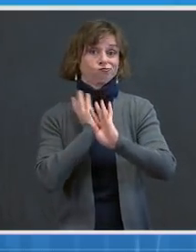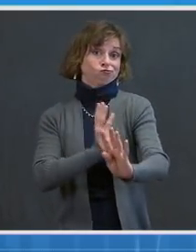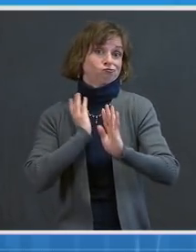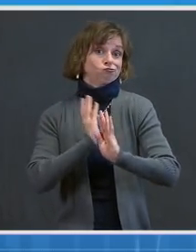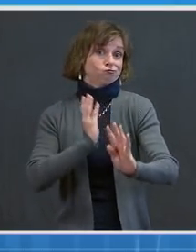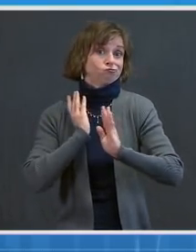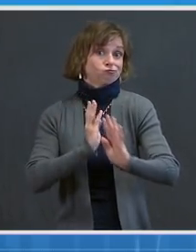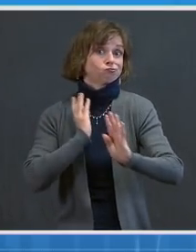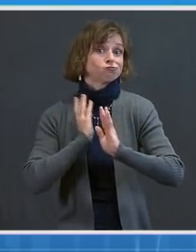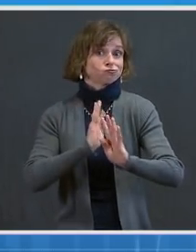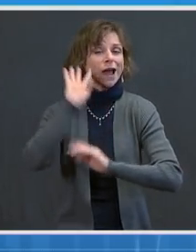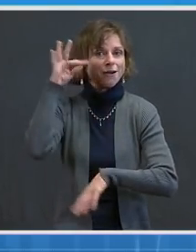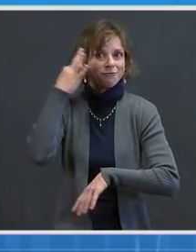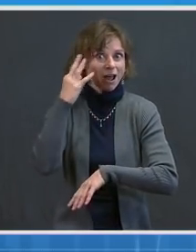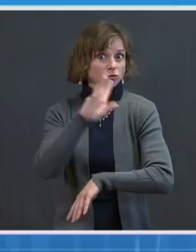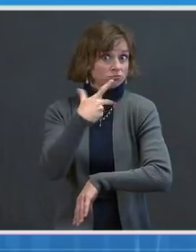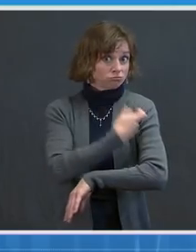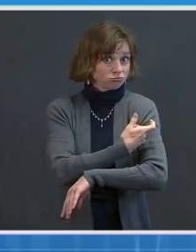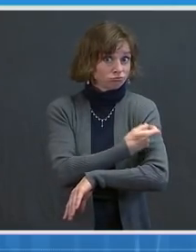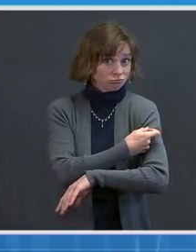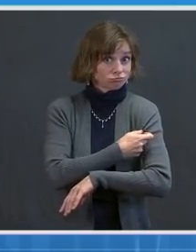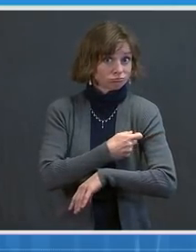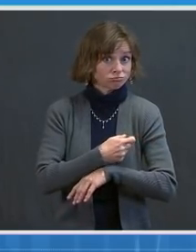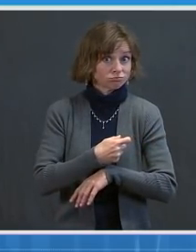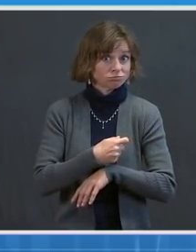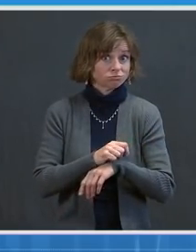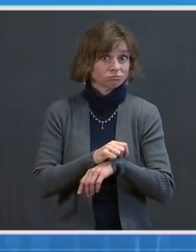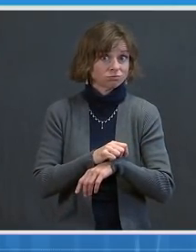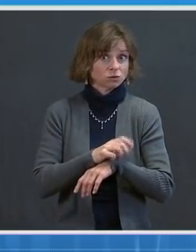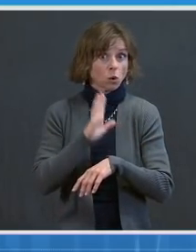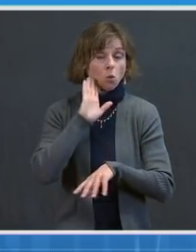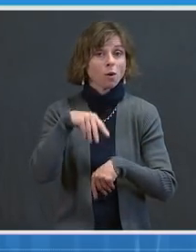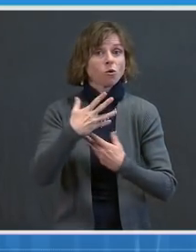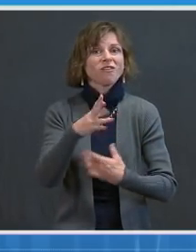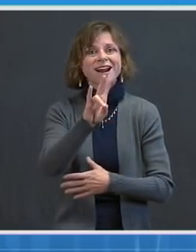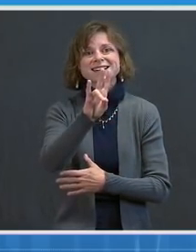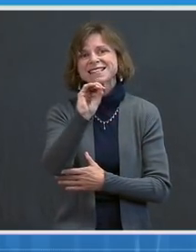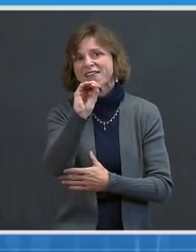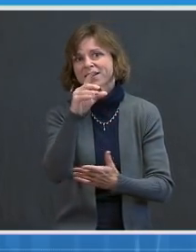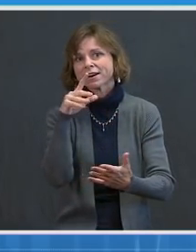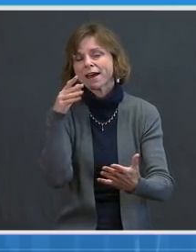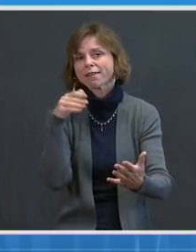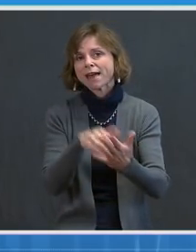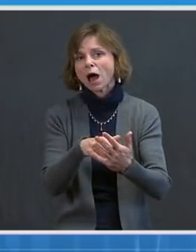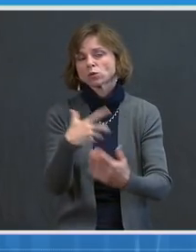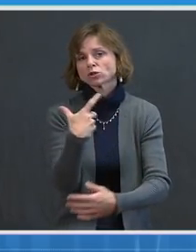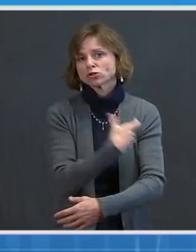that will be able to deliver 70,000 shots a week in some of America's most disadvantaged neighborhoods;